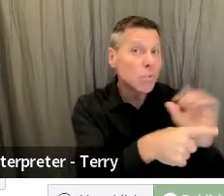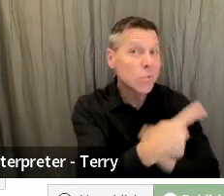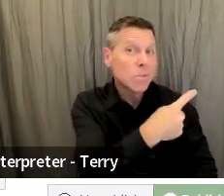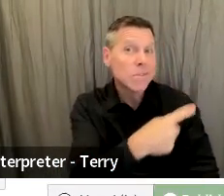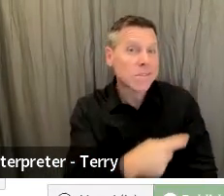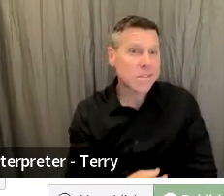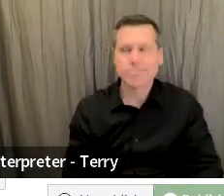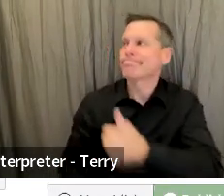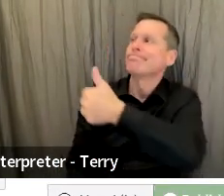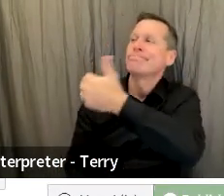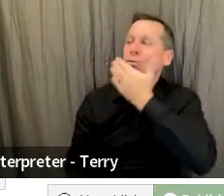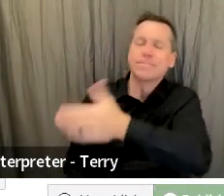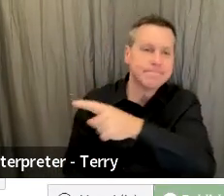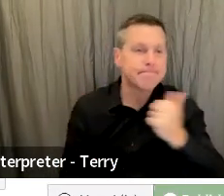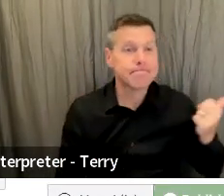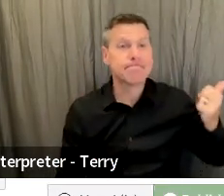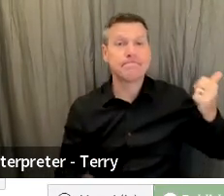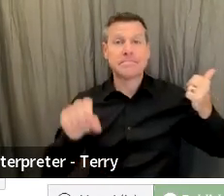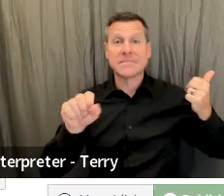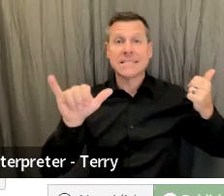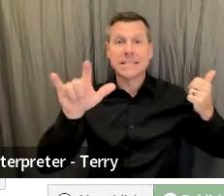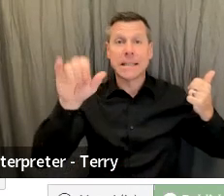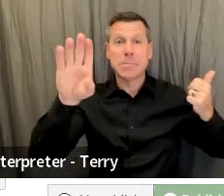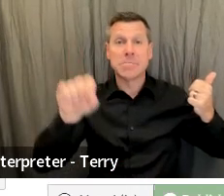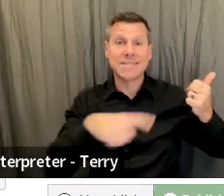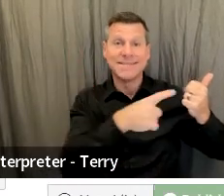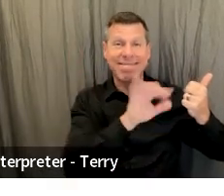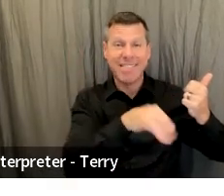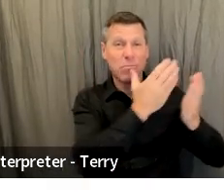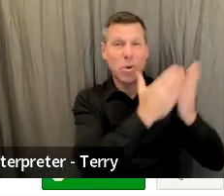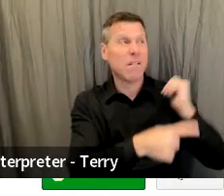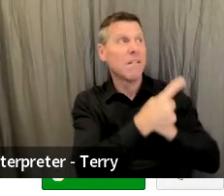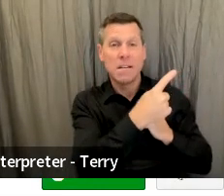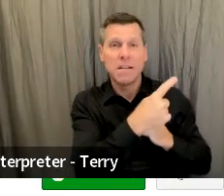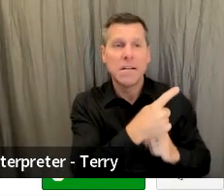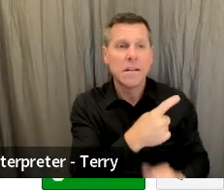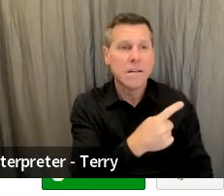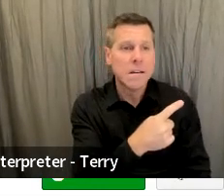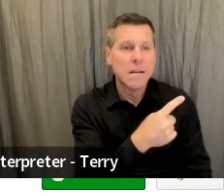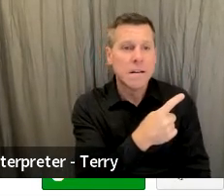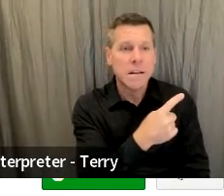So with the syllabus portion, we have the sample.